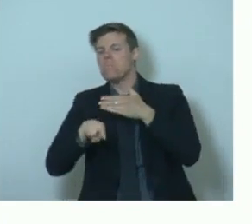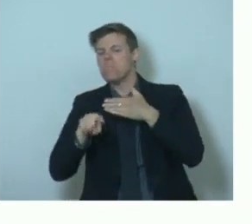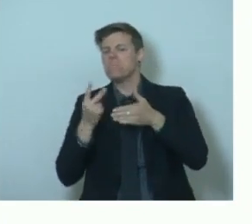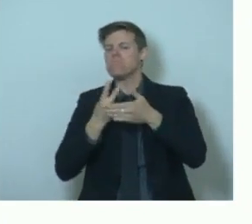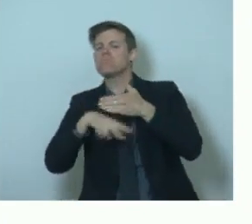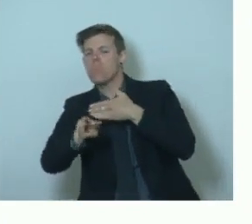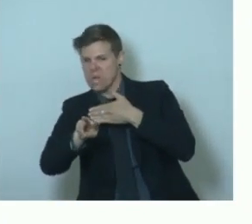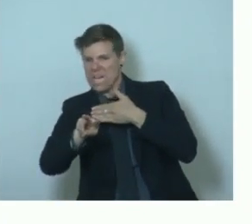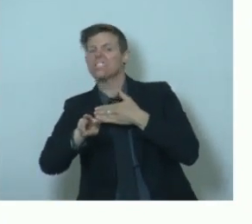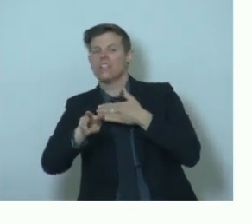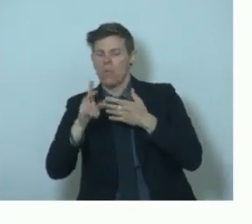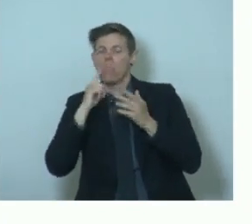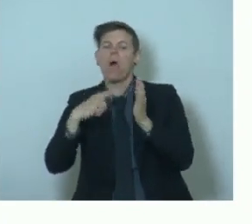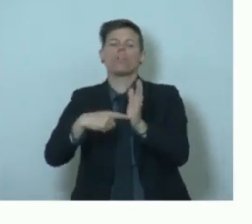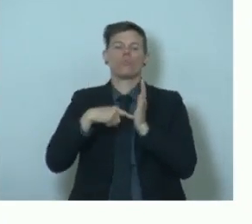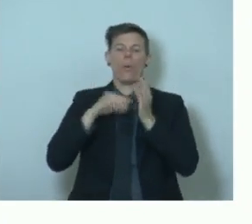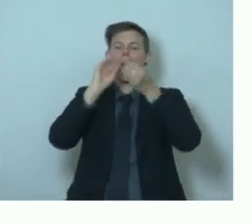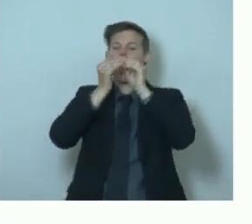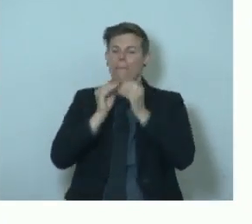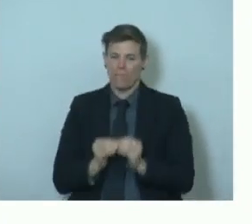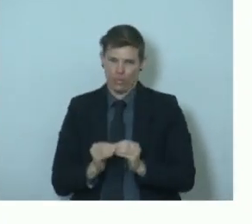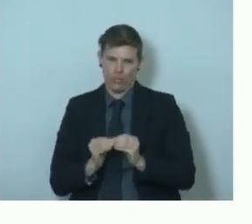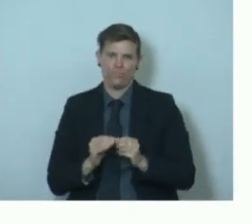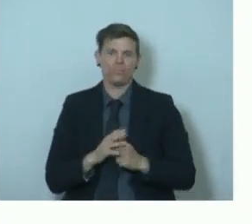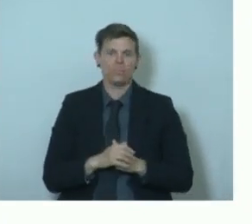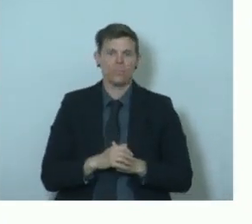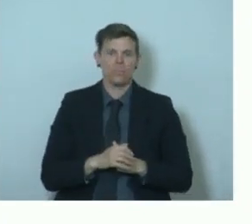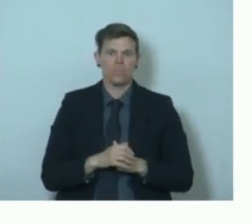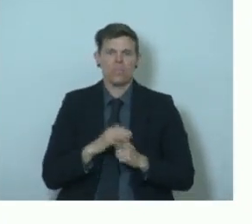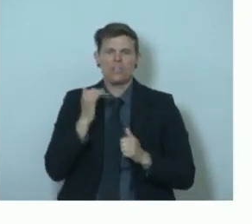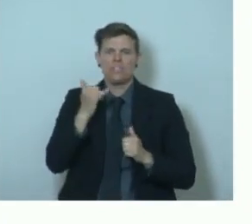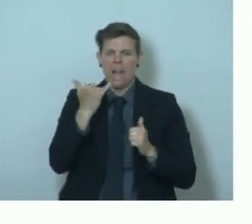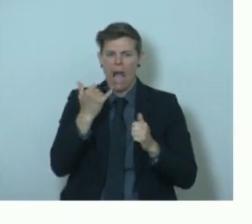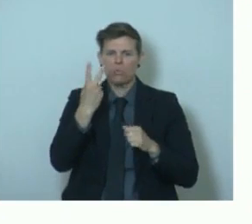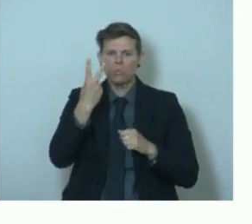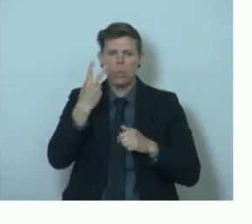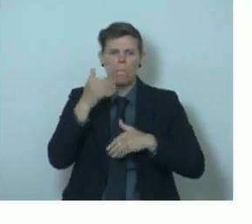WE WILL SEE THEM IN THE FUTURE.